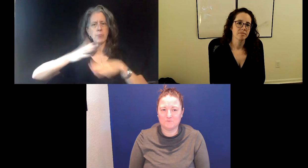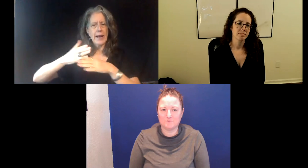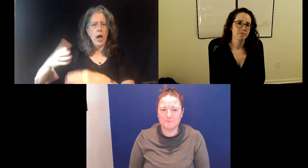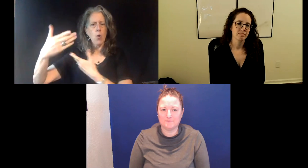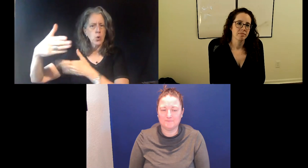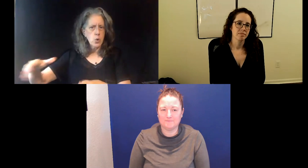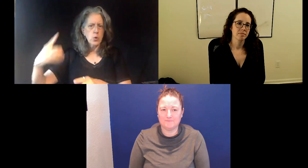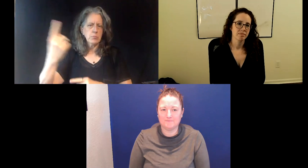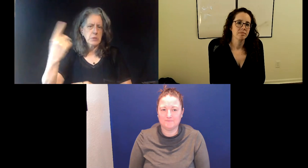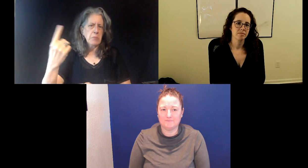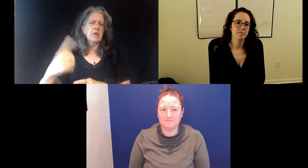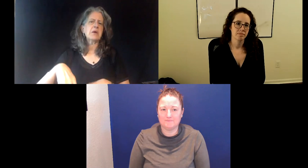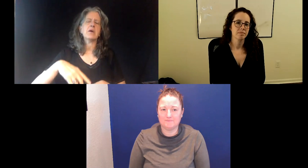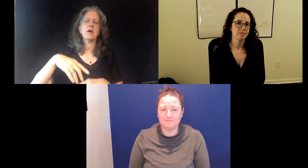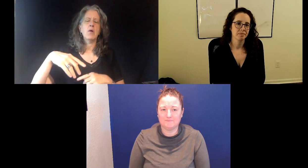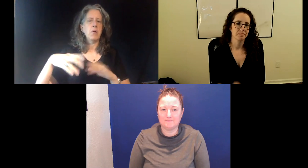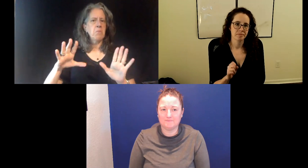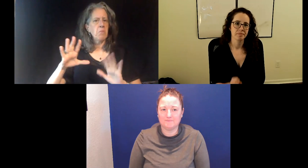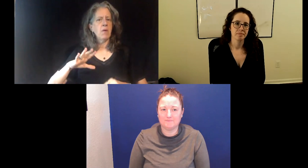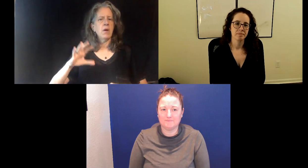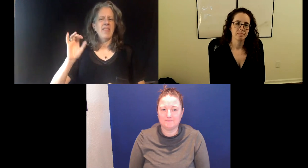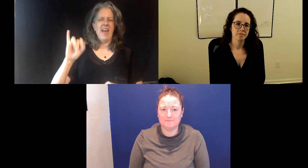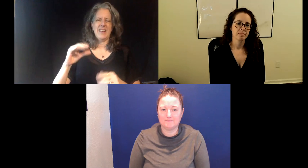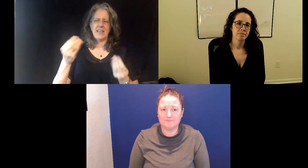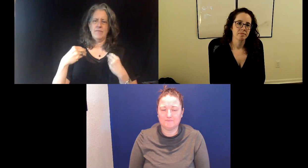okay you need some help you know and especially if you have them in breakout rooms or something